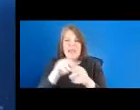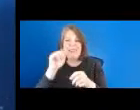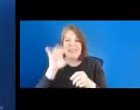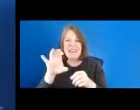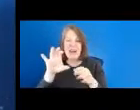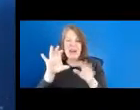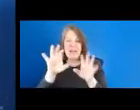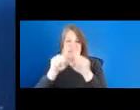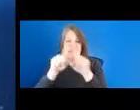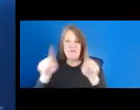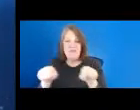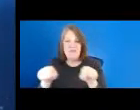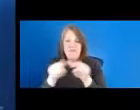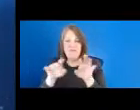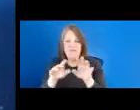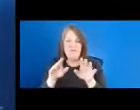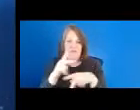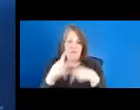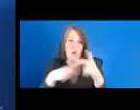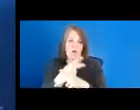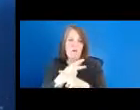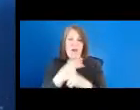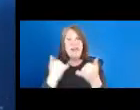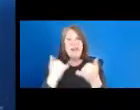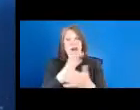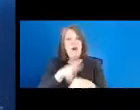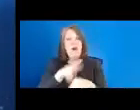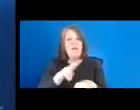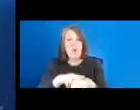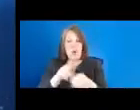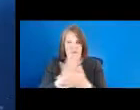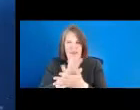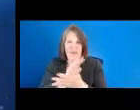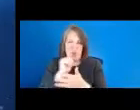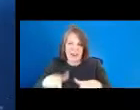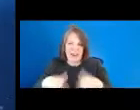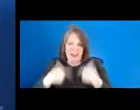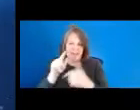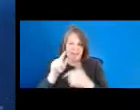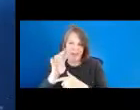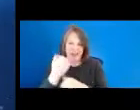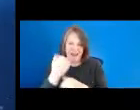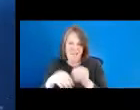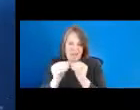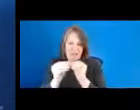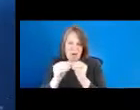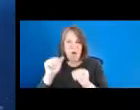16:32:35 Of course, the videos will not be live anymore, the audio files will be live.